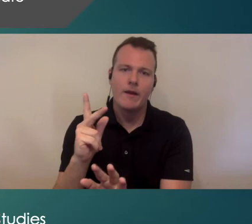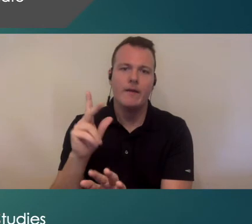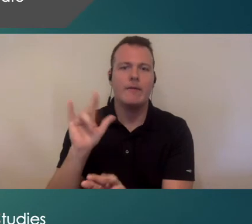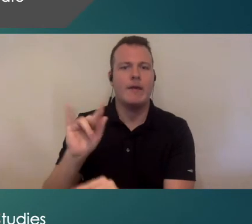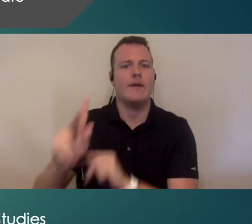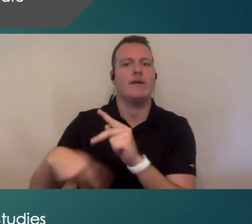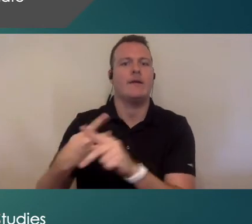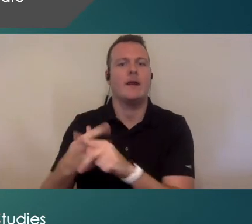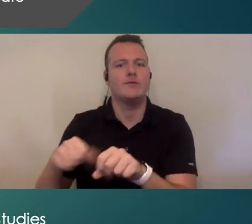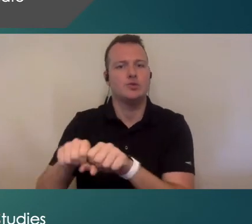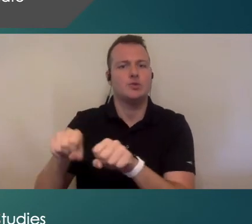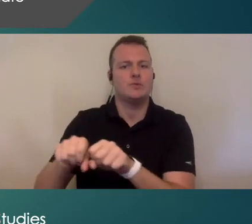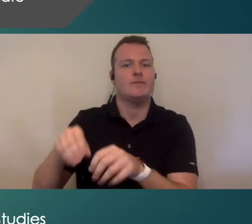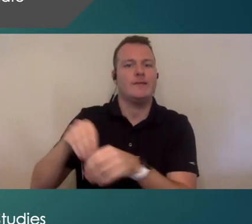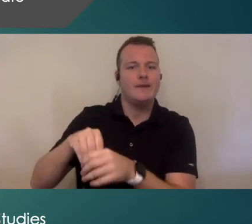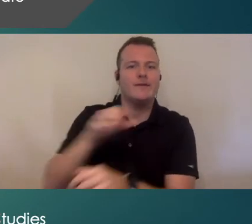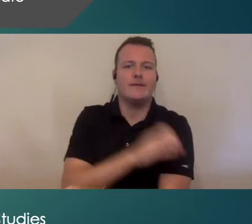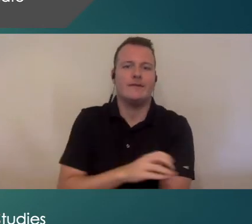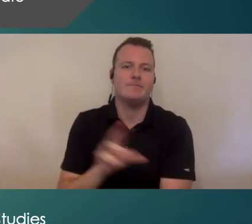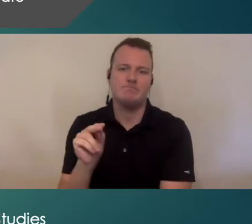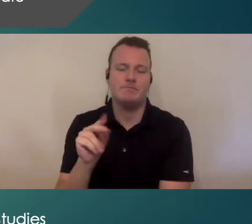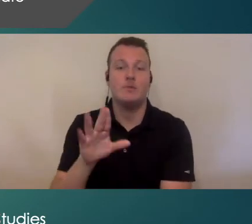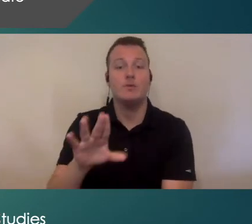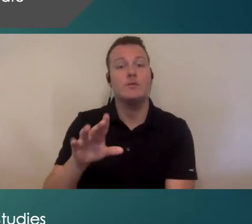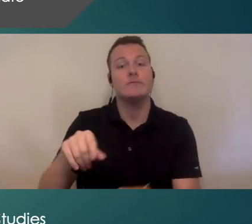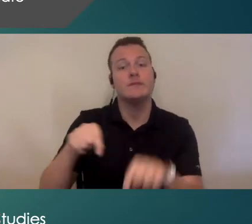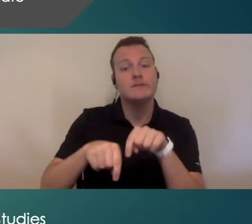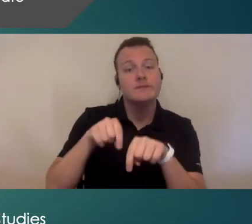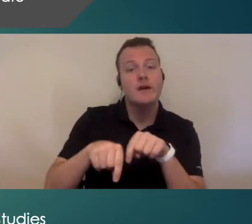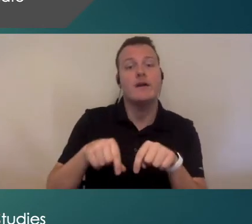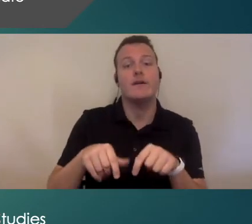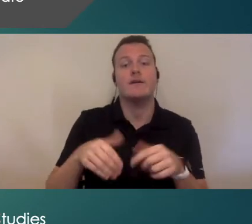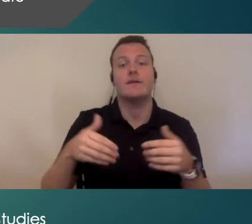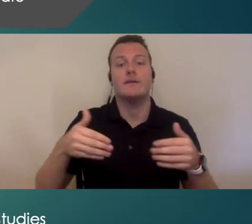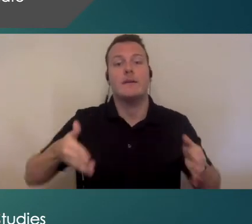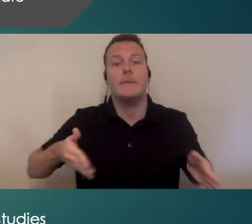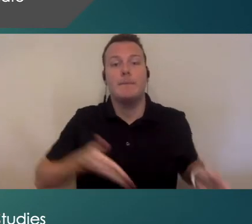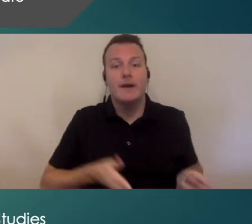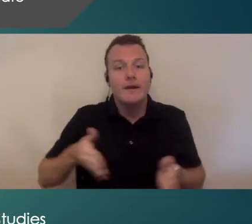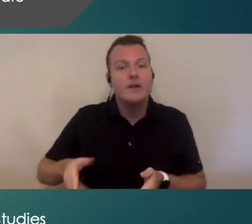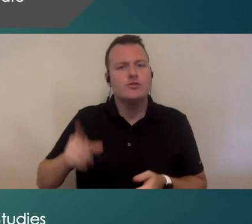clinic situation. Same types of things, your socks, your pants should be good. You